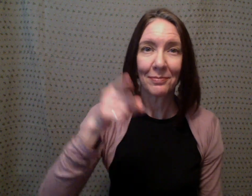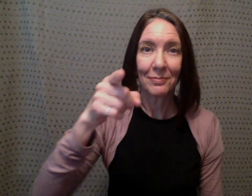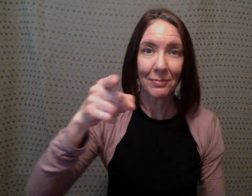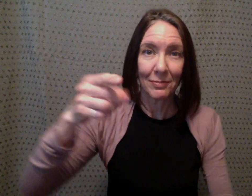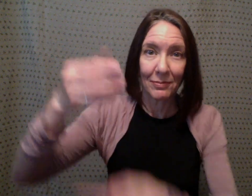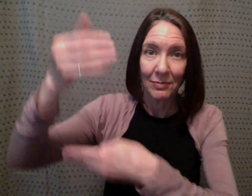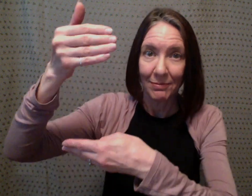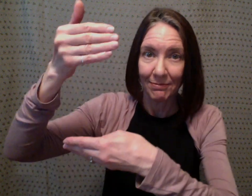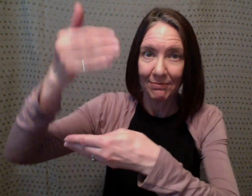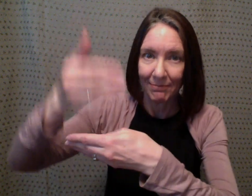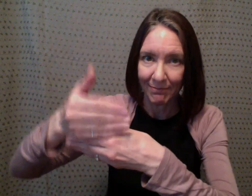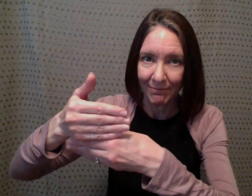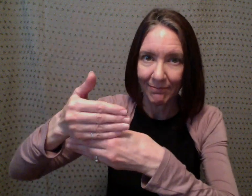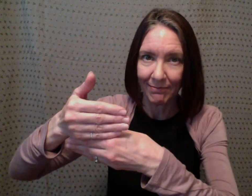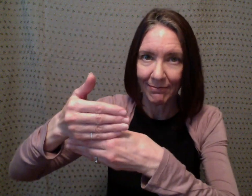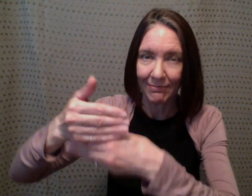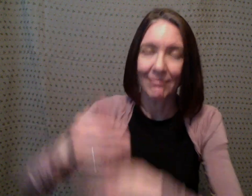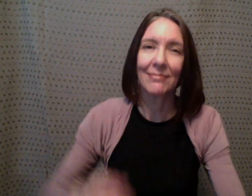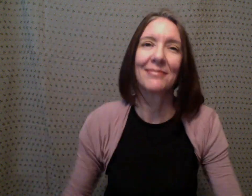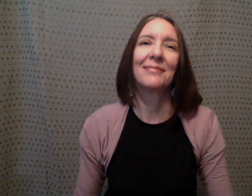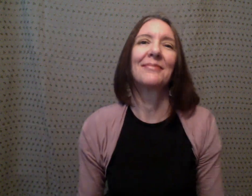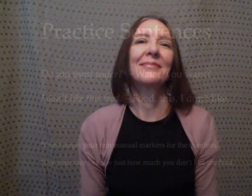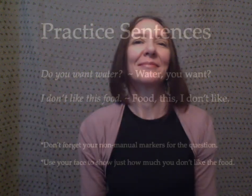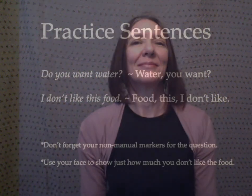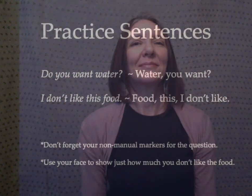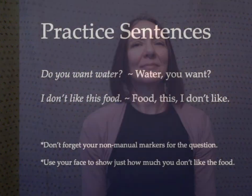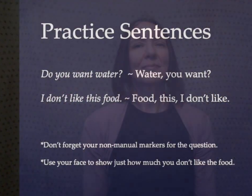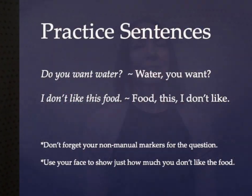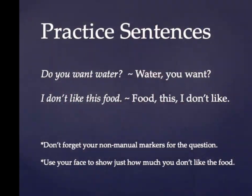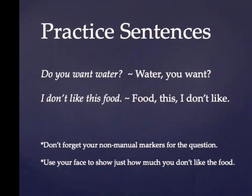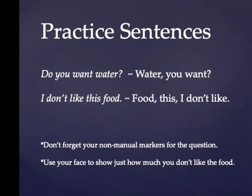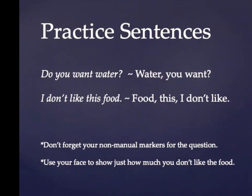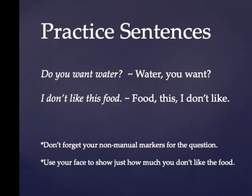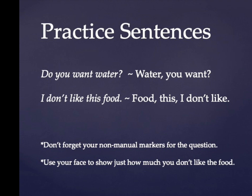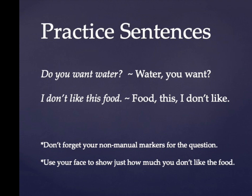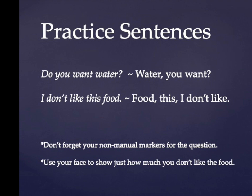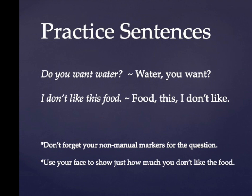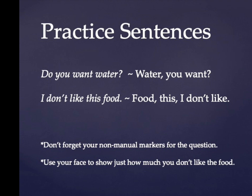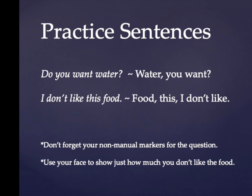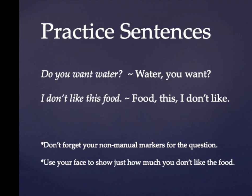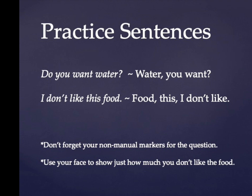"Please, you shut the window." Non-manual markers are important for